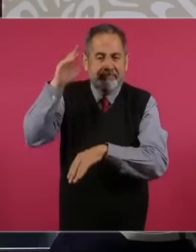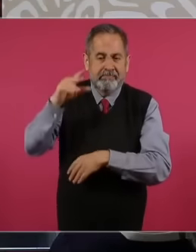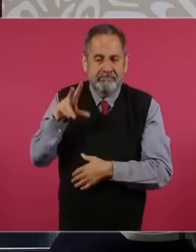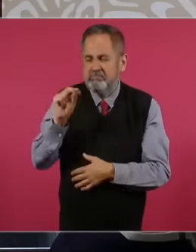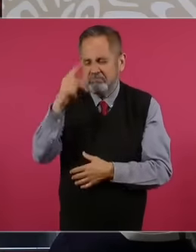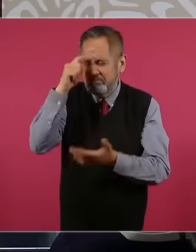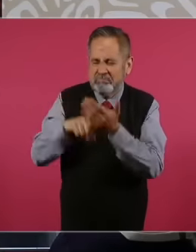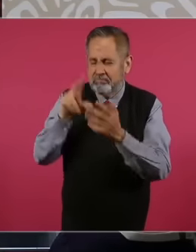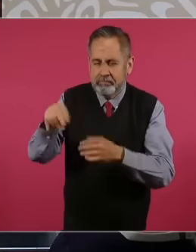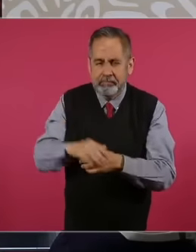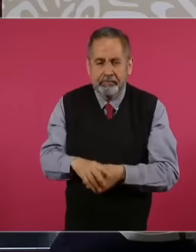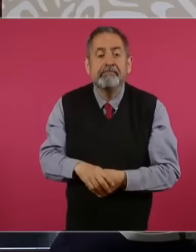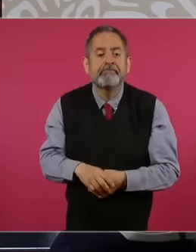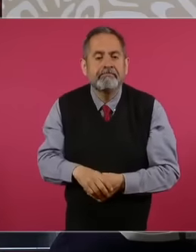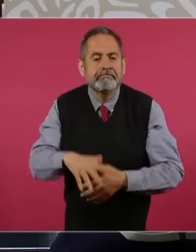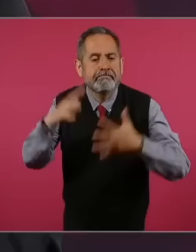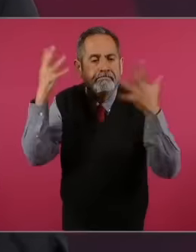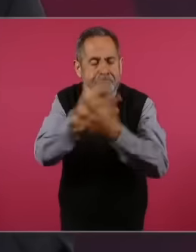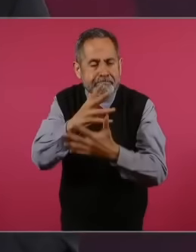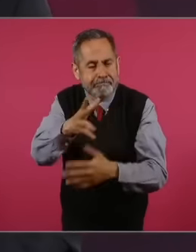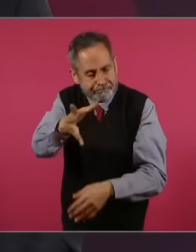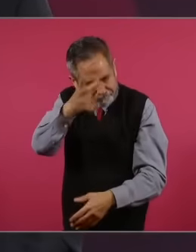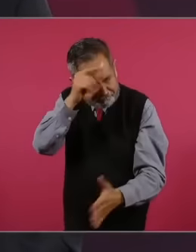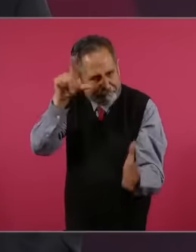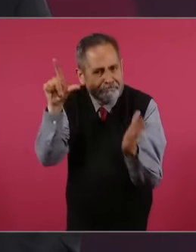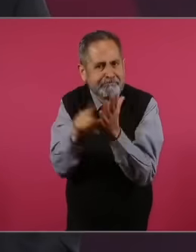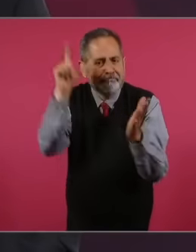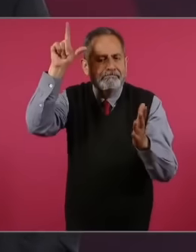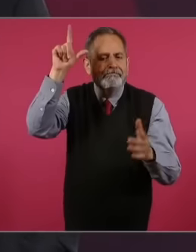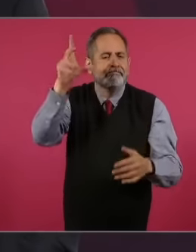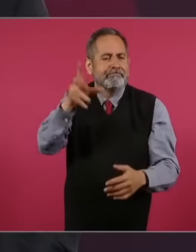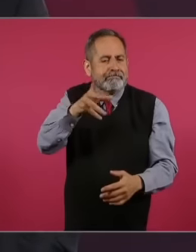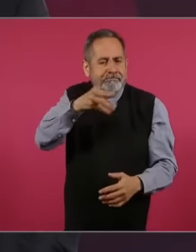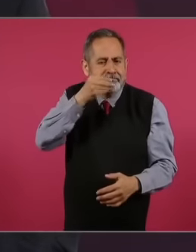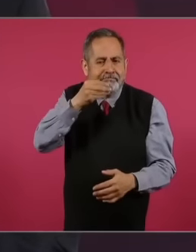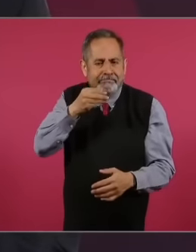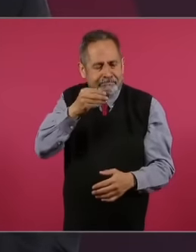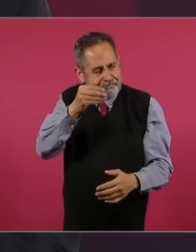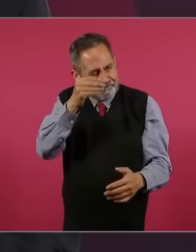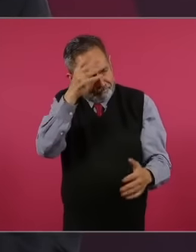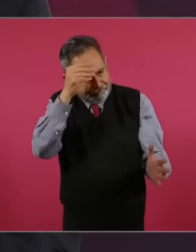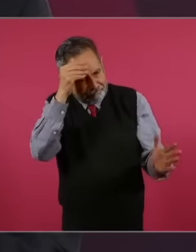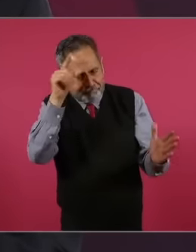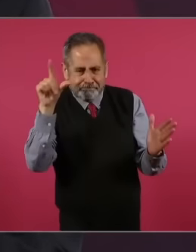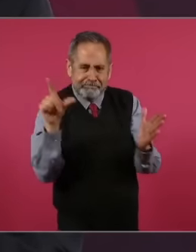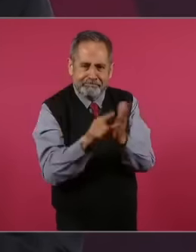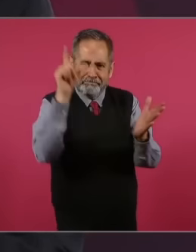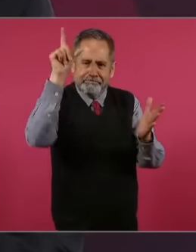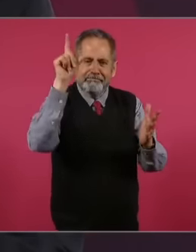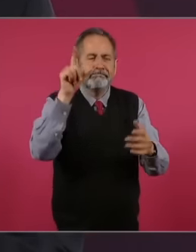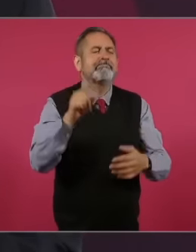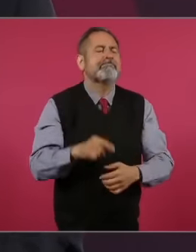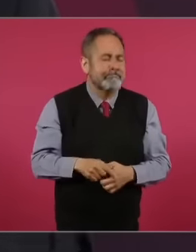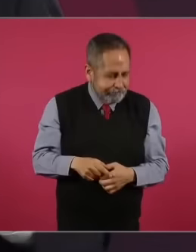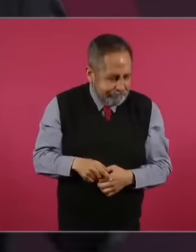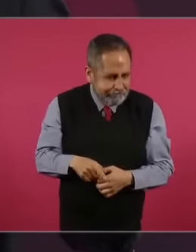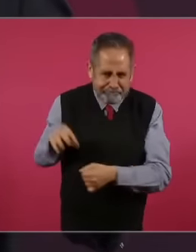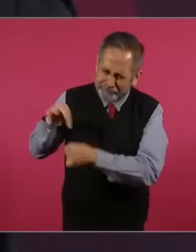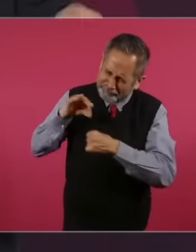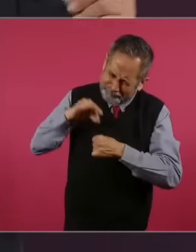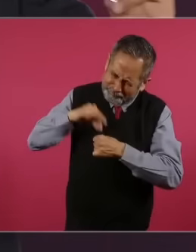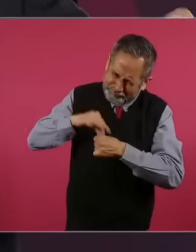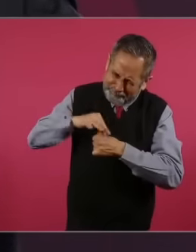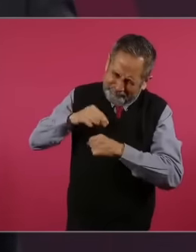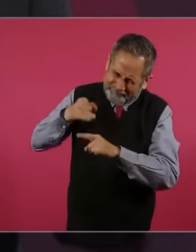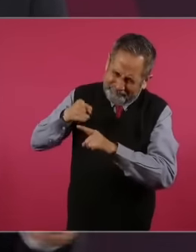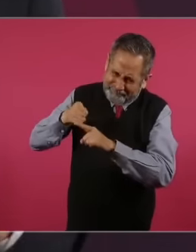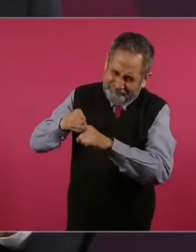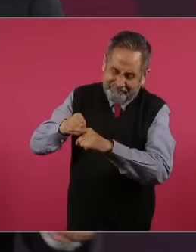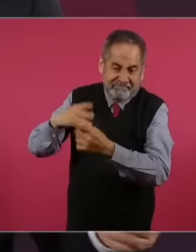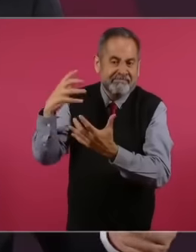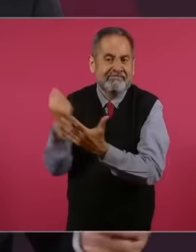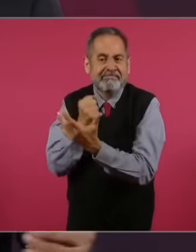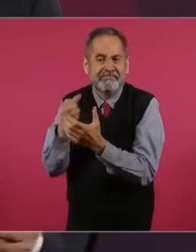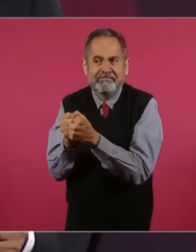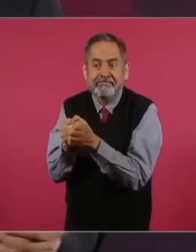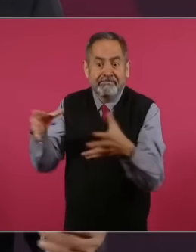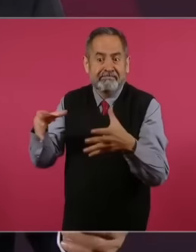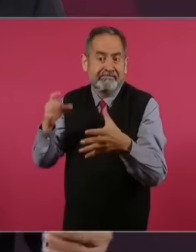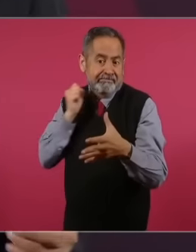Take it so they can learn. So that's the confusion and the